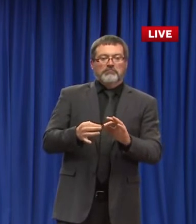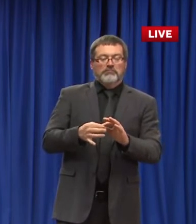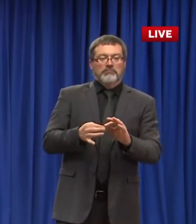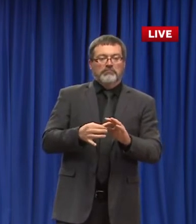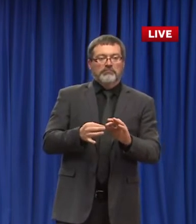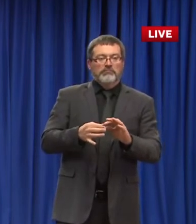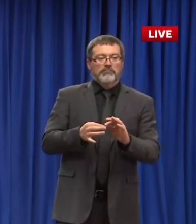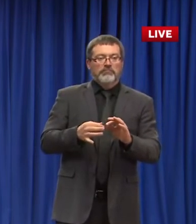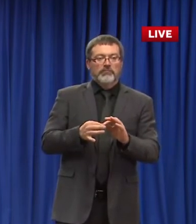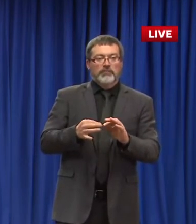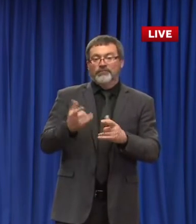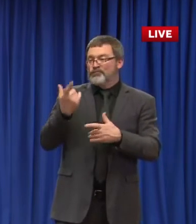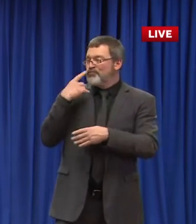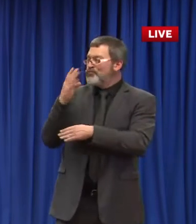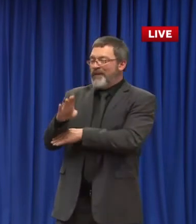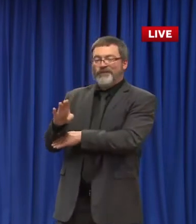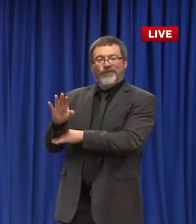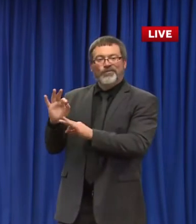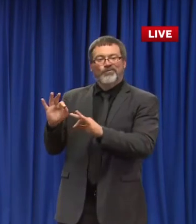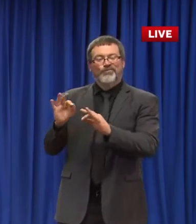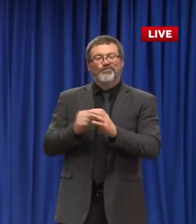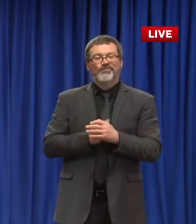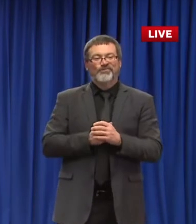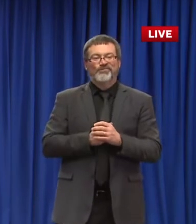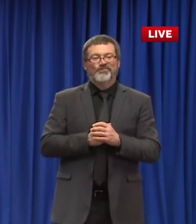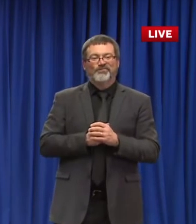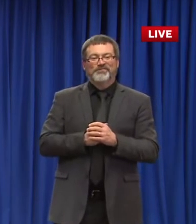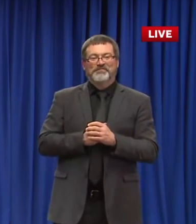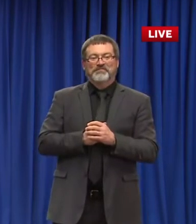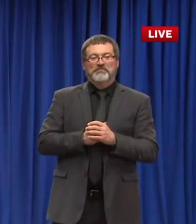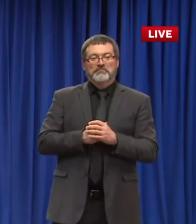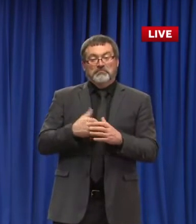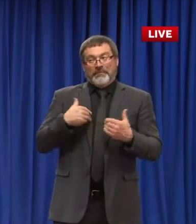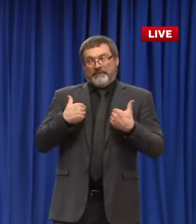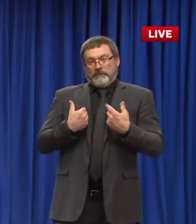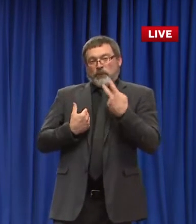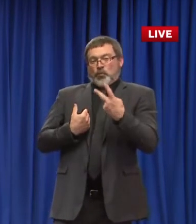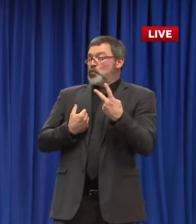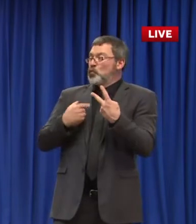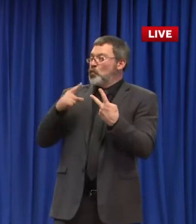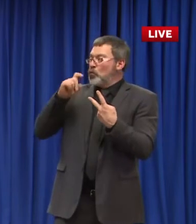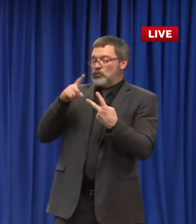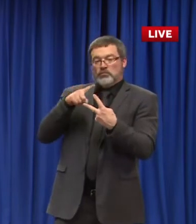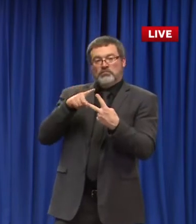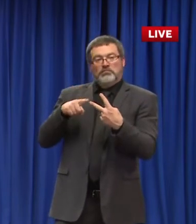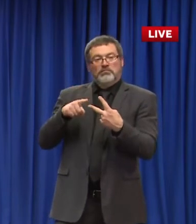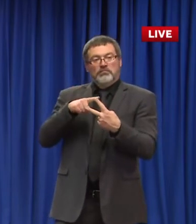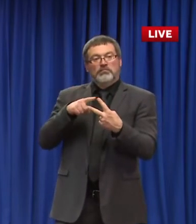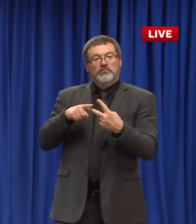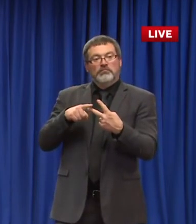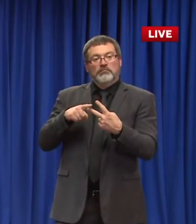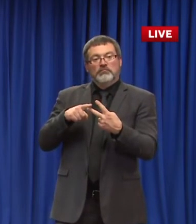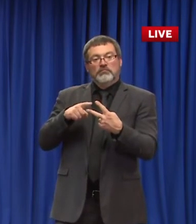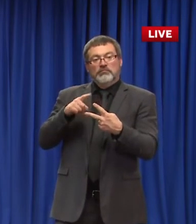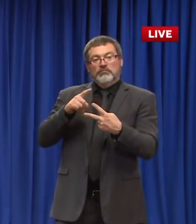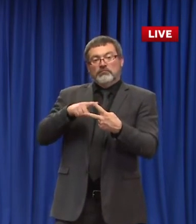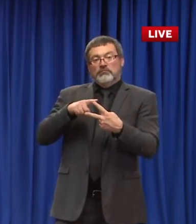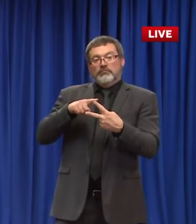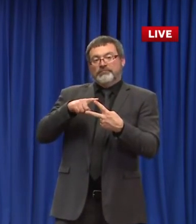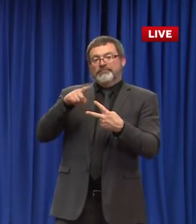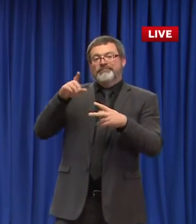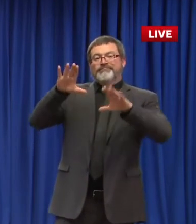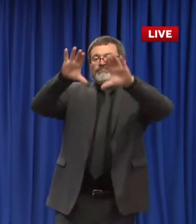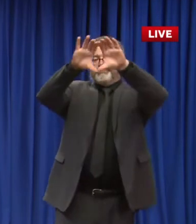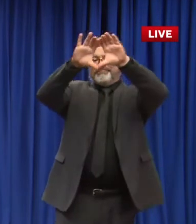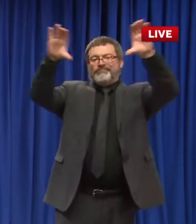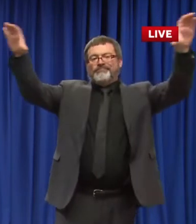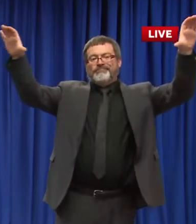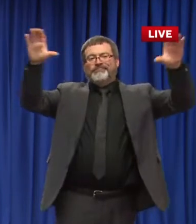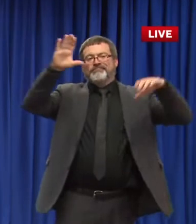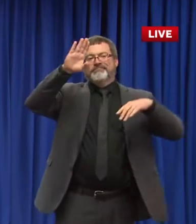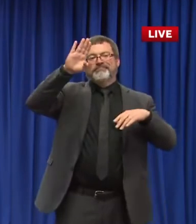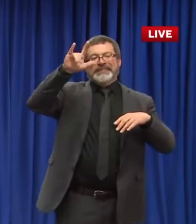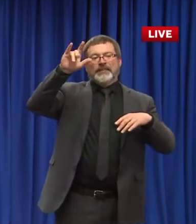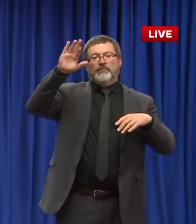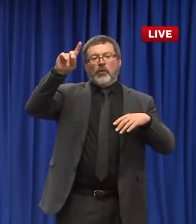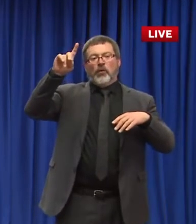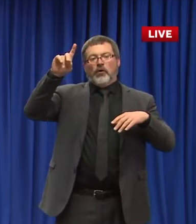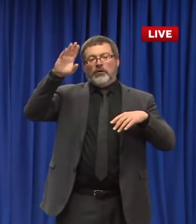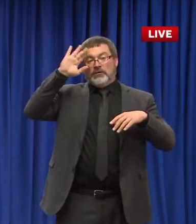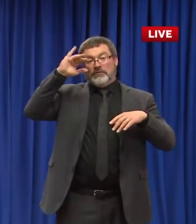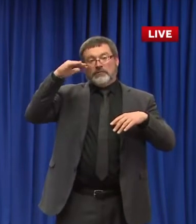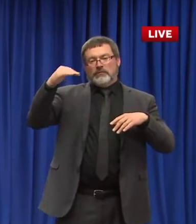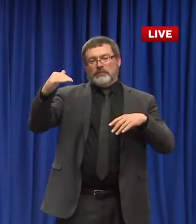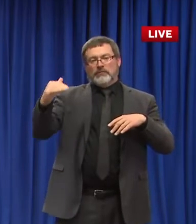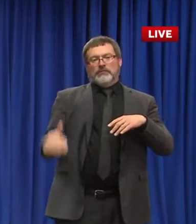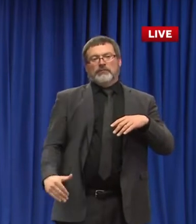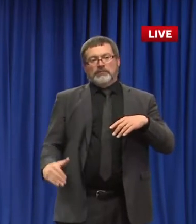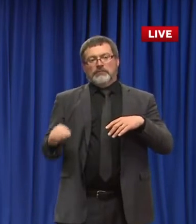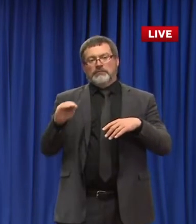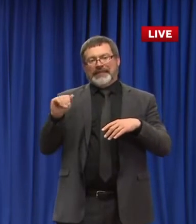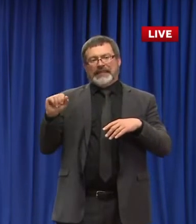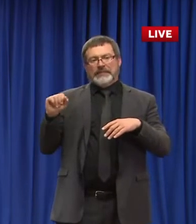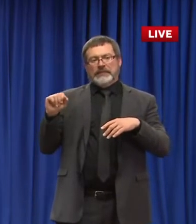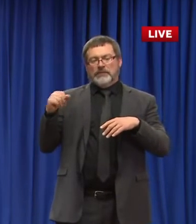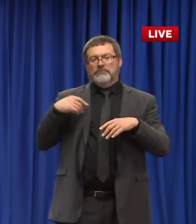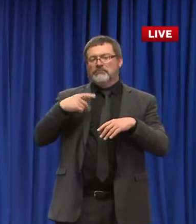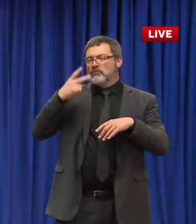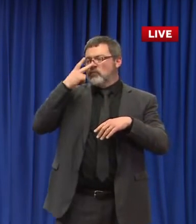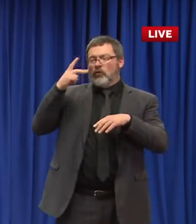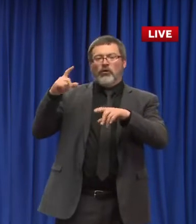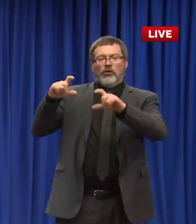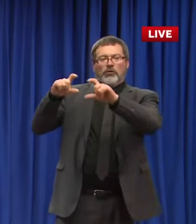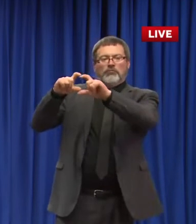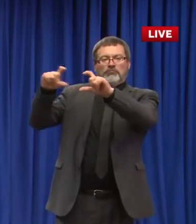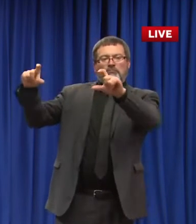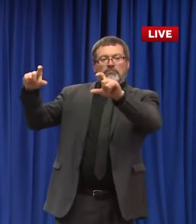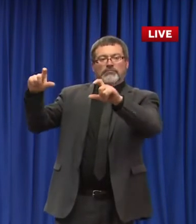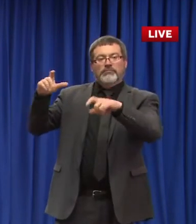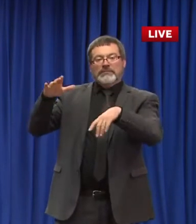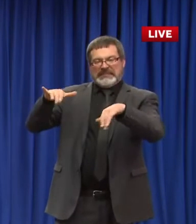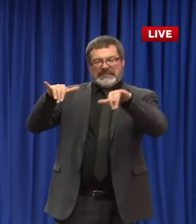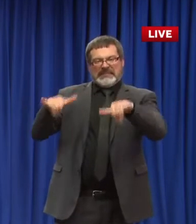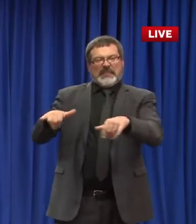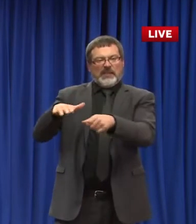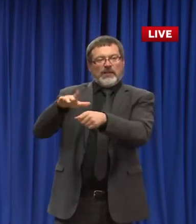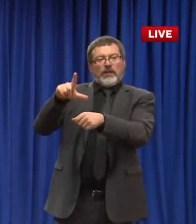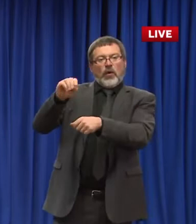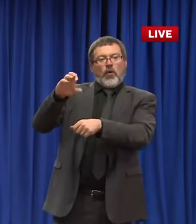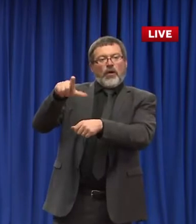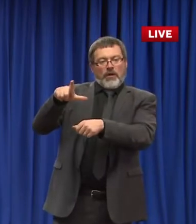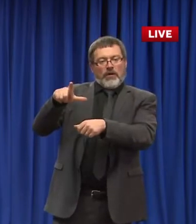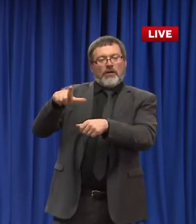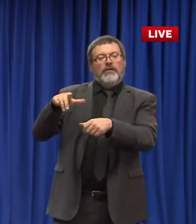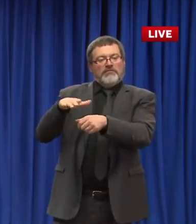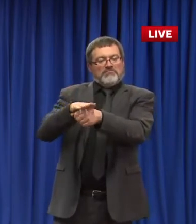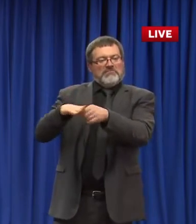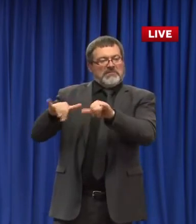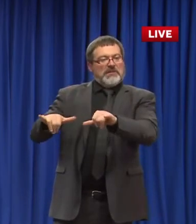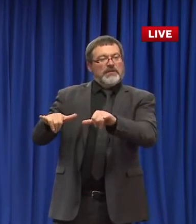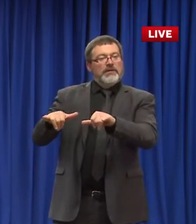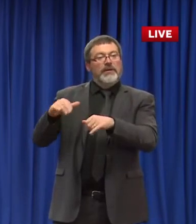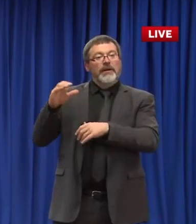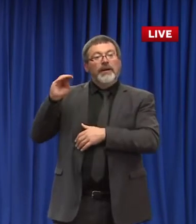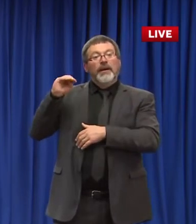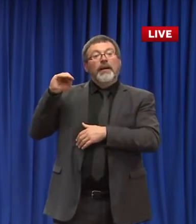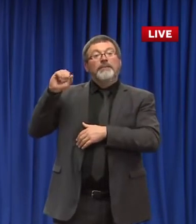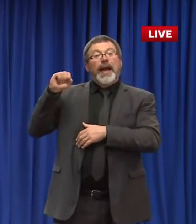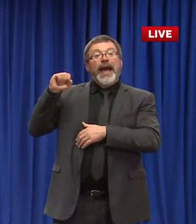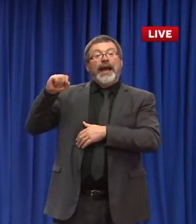GO AHEAD QUESTION.